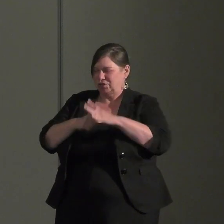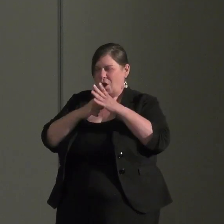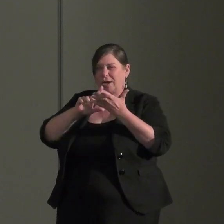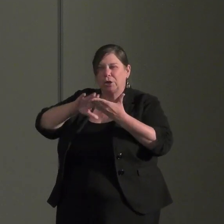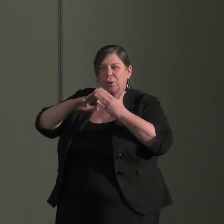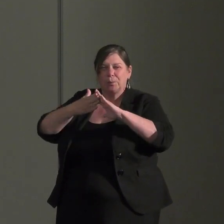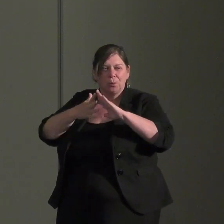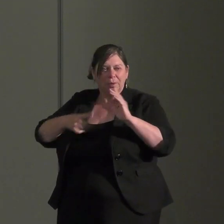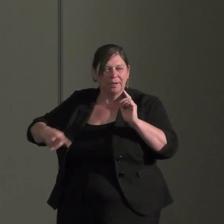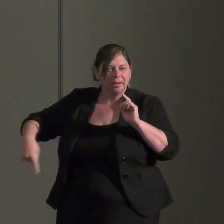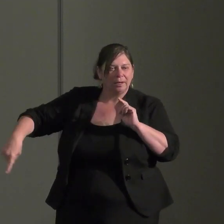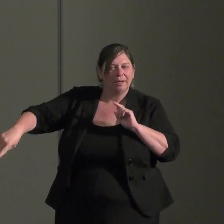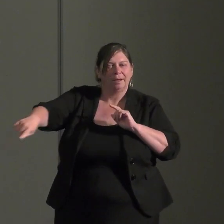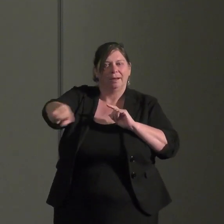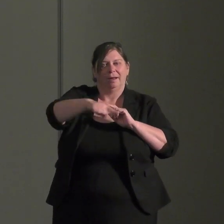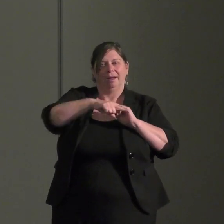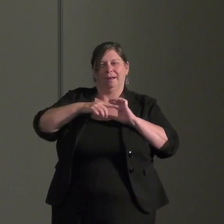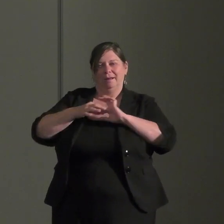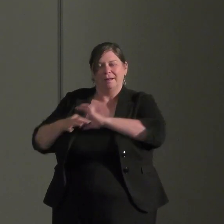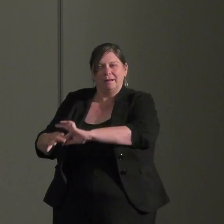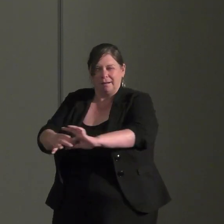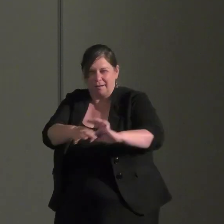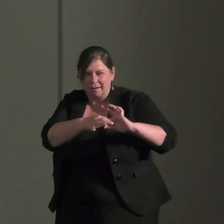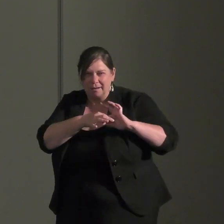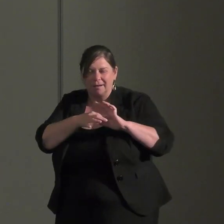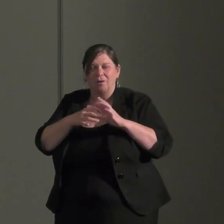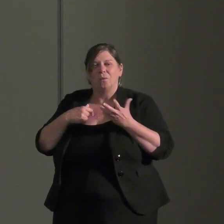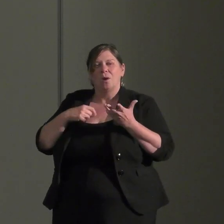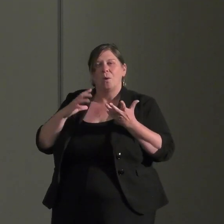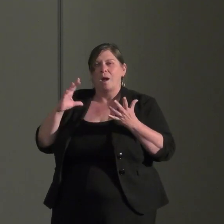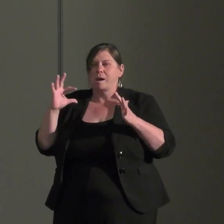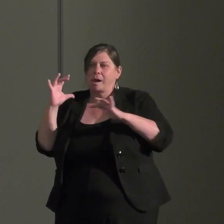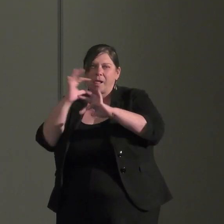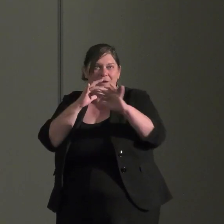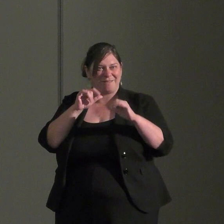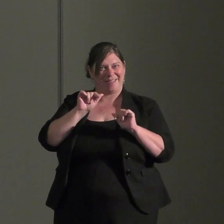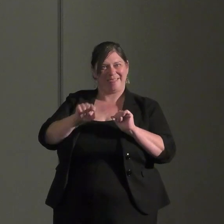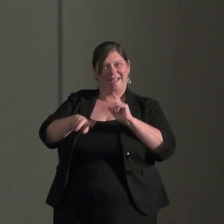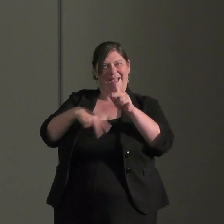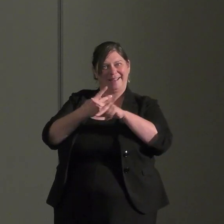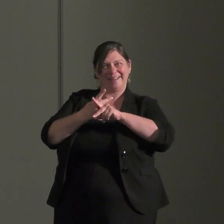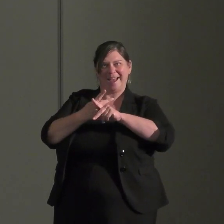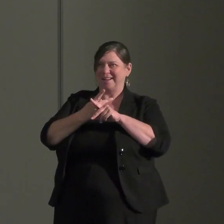base effort we were looking for this kind of a playground that serve the whole family we